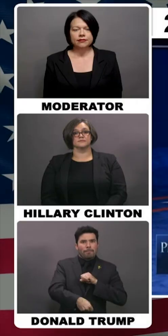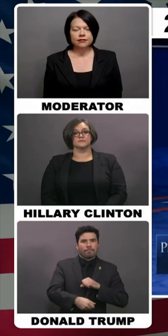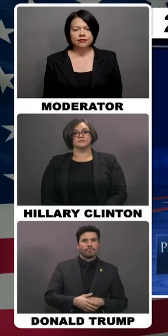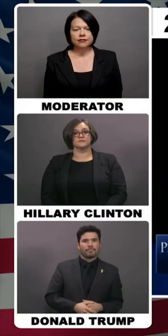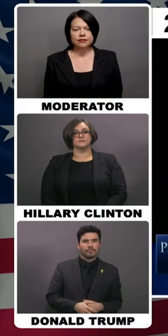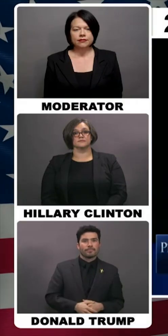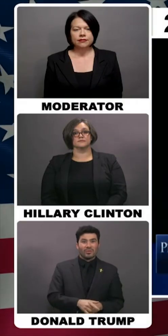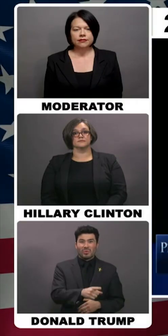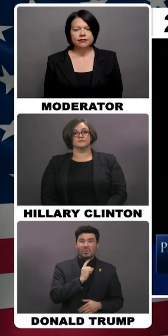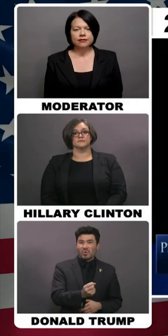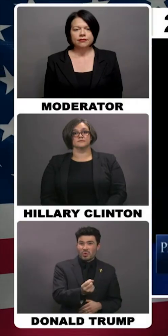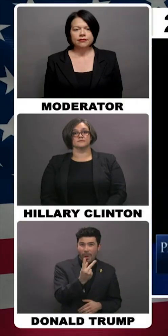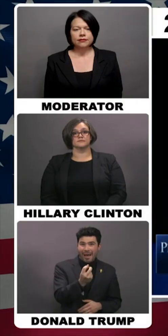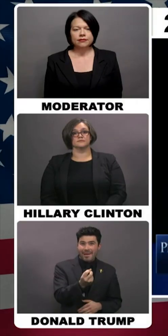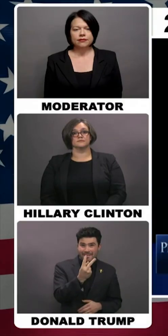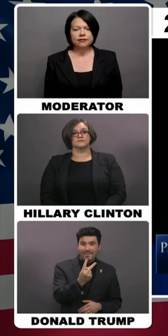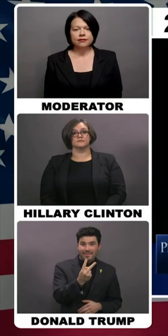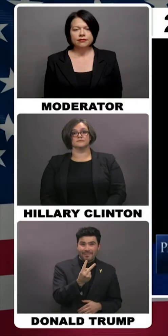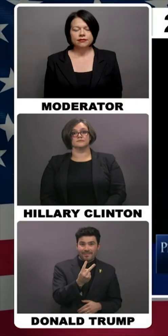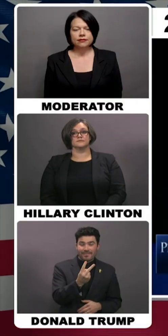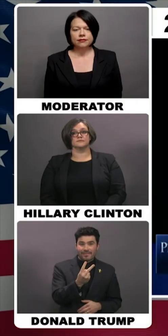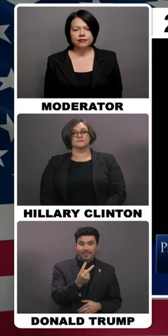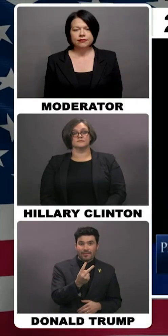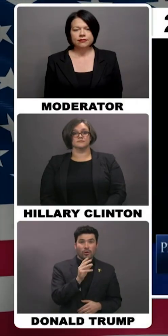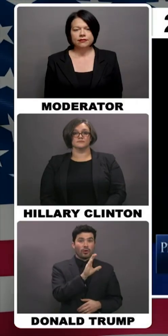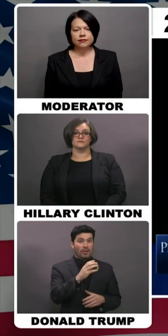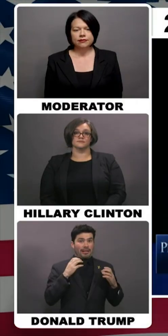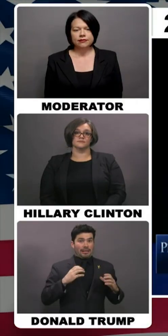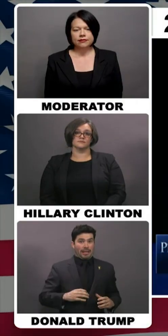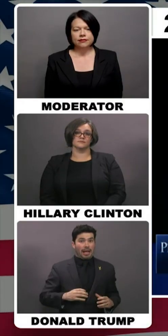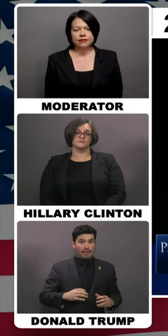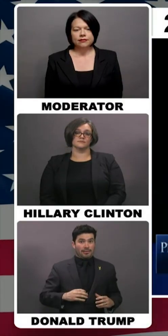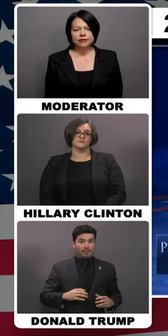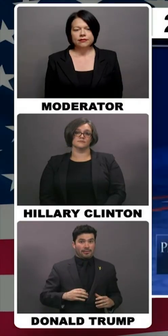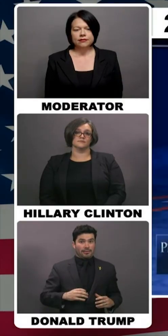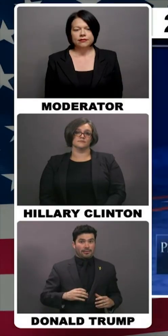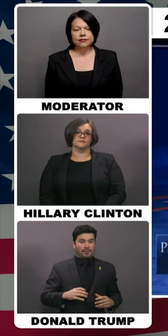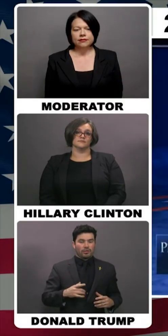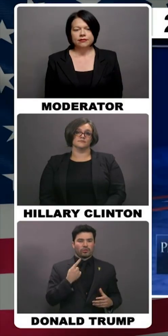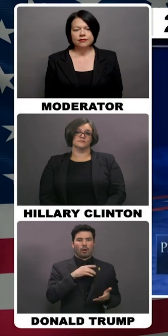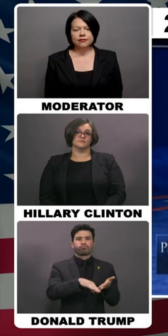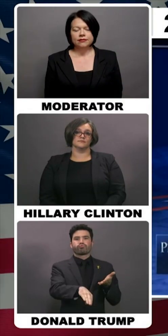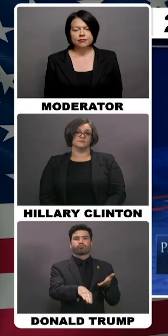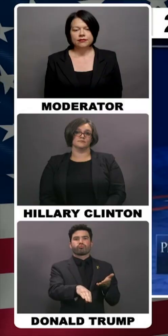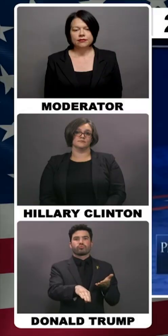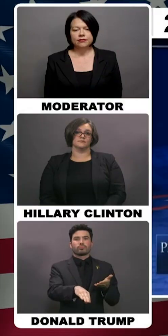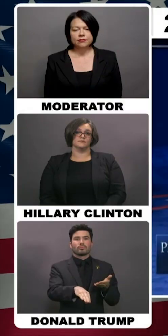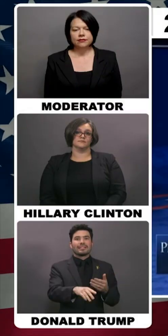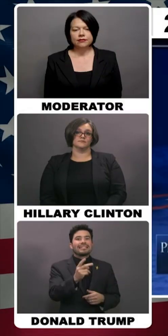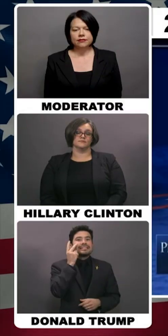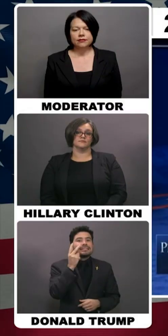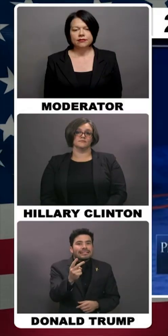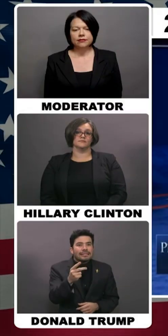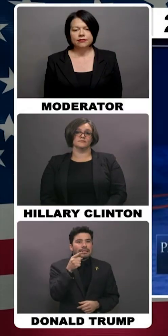Her client she represented, got him off, and she's seen laughing on two separate occasions, laughing at the girl who was raped.